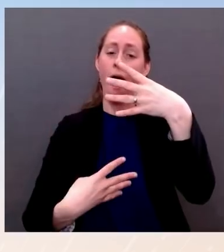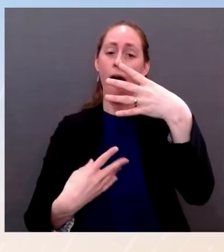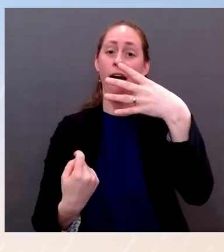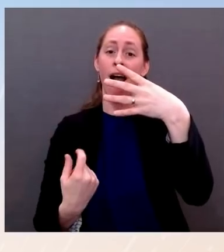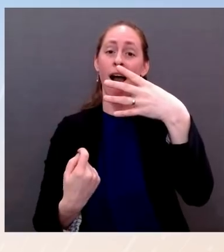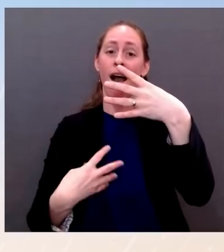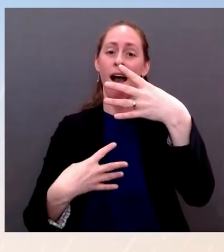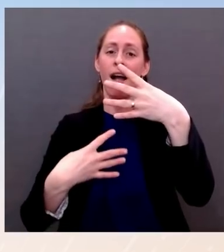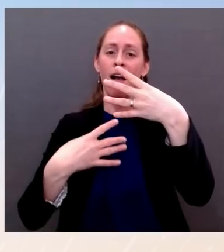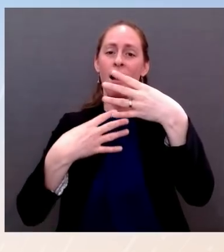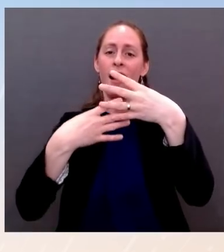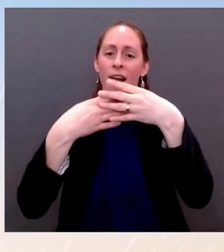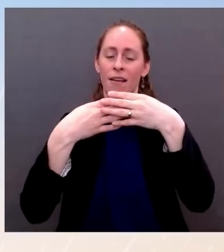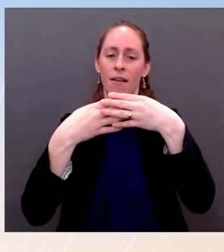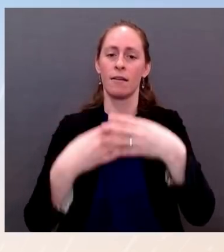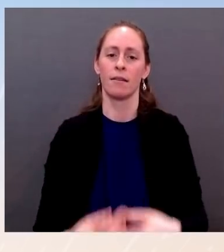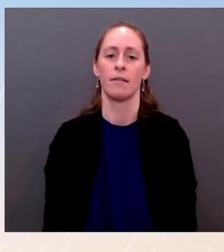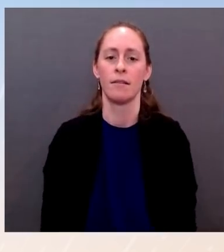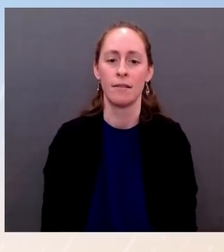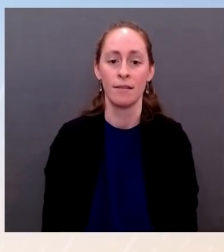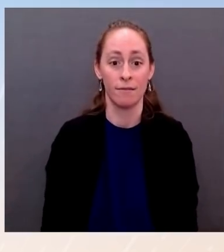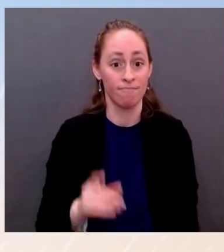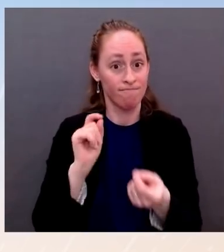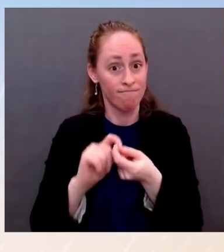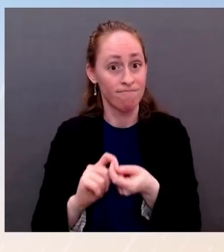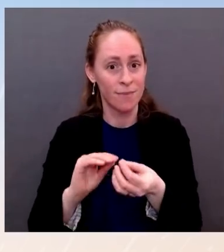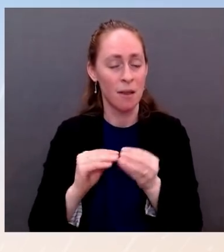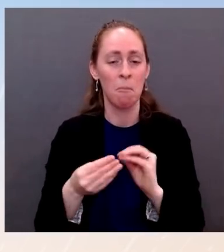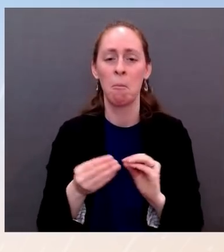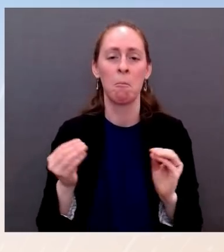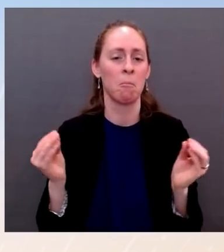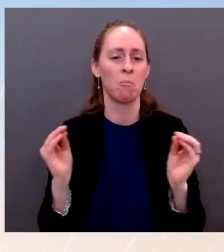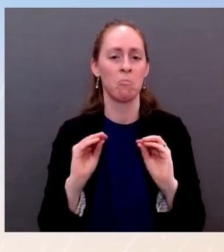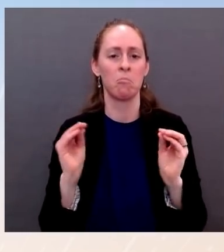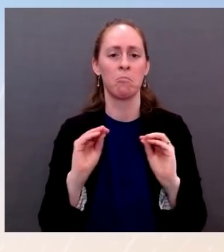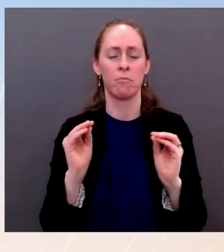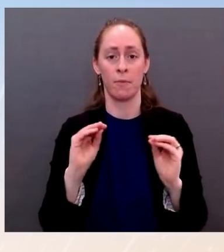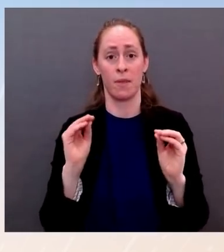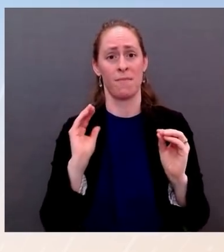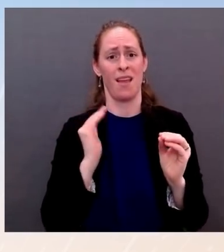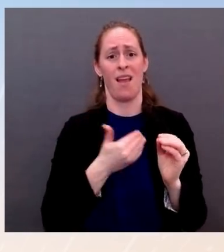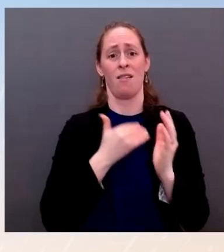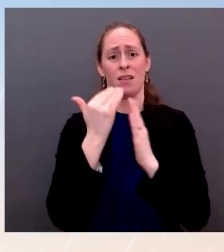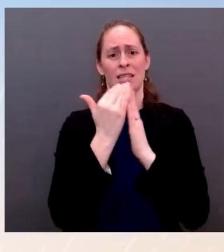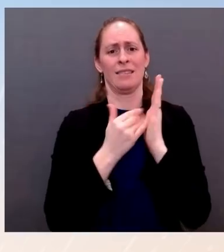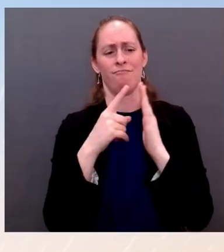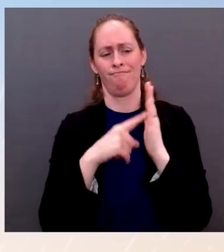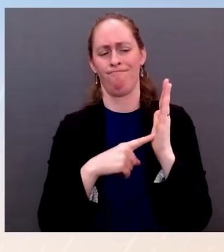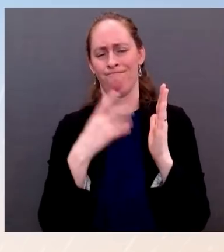strong legal minds, individuals with strong credentials who have strong character and a dedication to the rule of law.